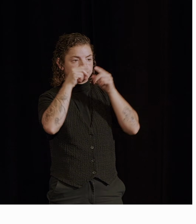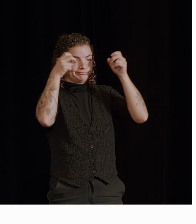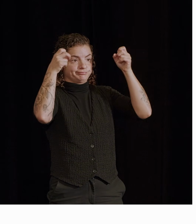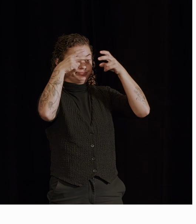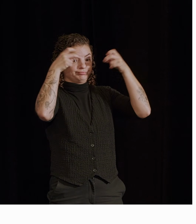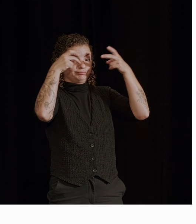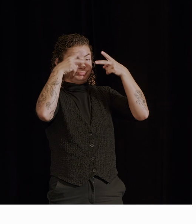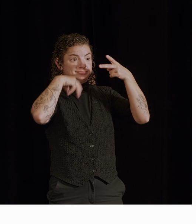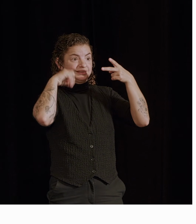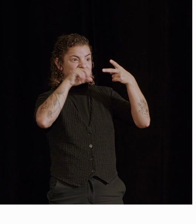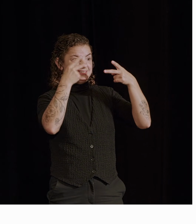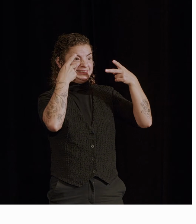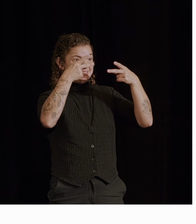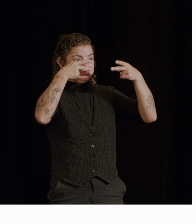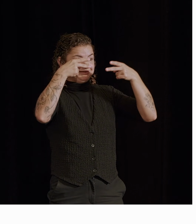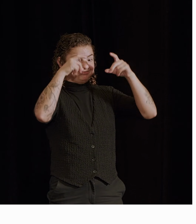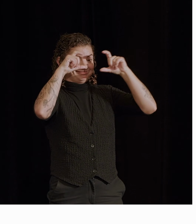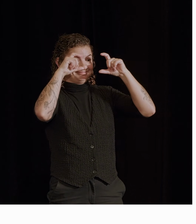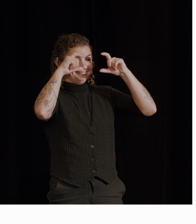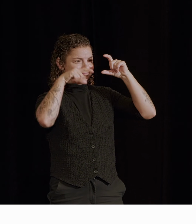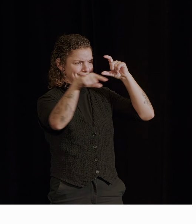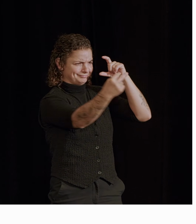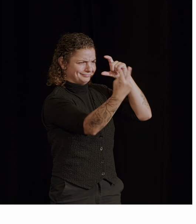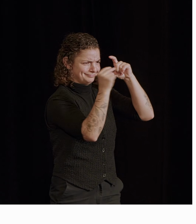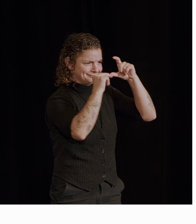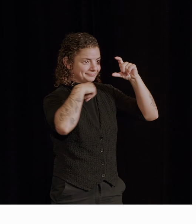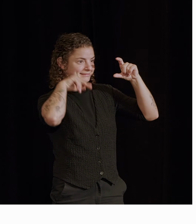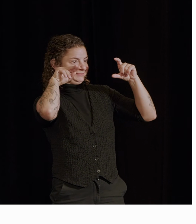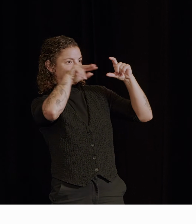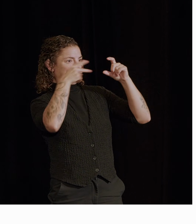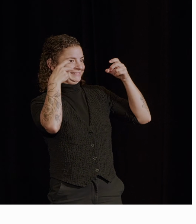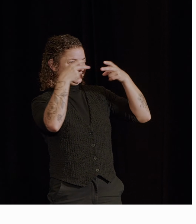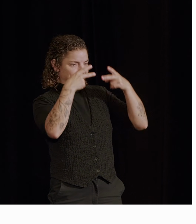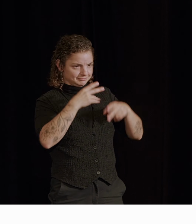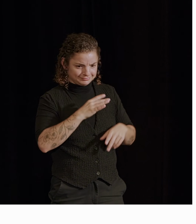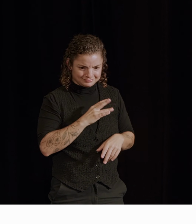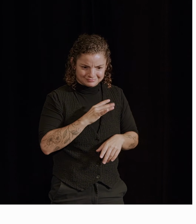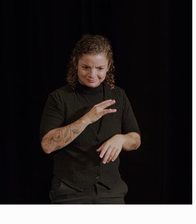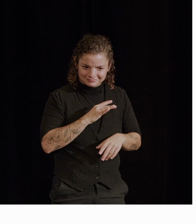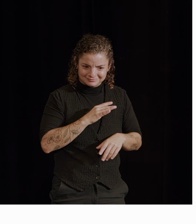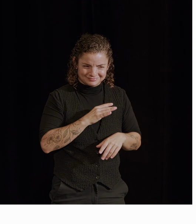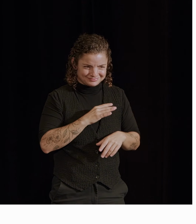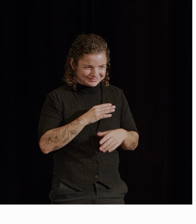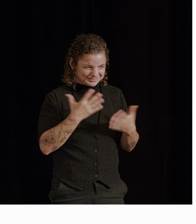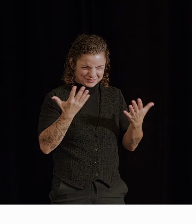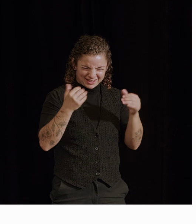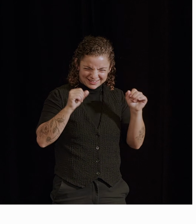It's remarkable what is possible. And we're not building this alone.